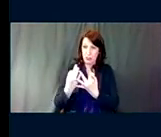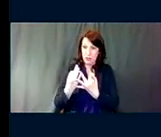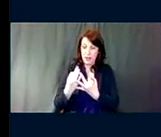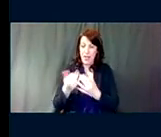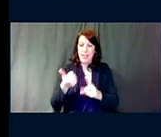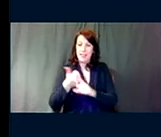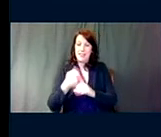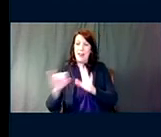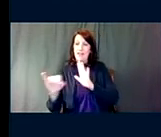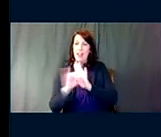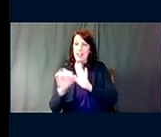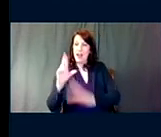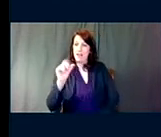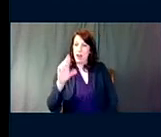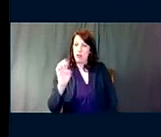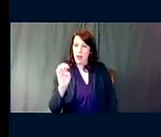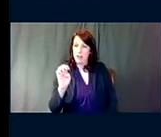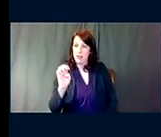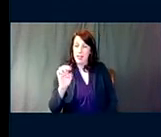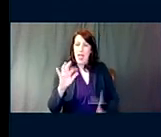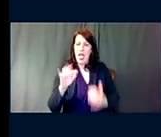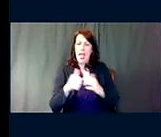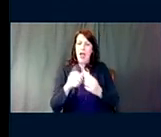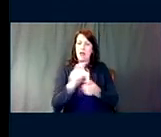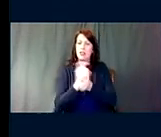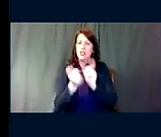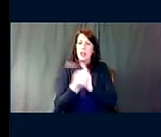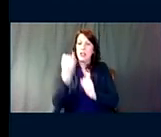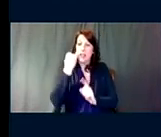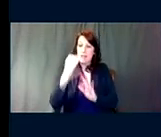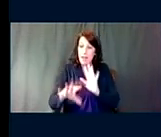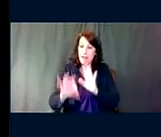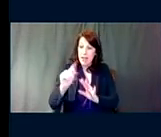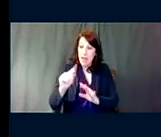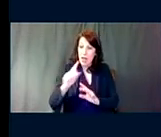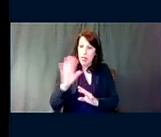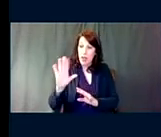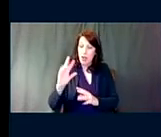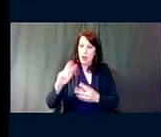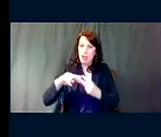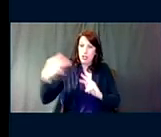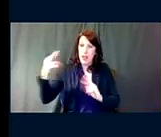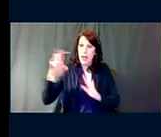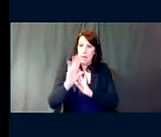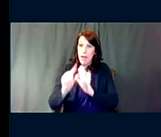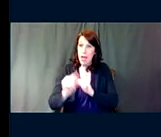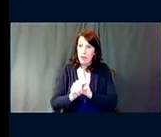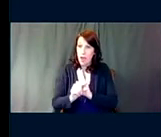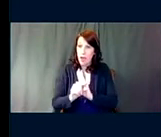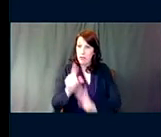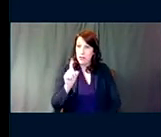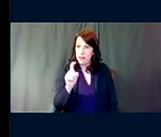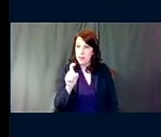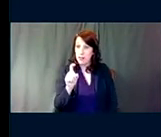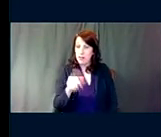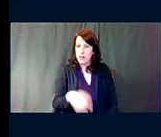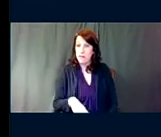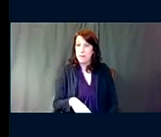AND HOW DOES THIS CHANGE HOW SOMEONE DEFINES THEMSELVES ONCE THEY FIND OUT THEIR GENETIC ANCESTRY BACKGROUND, DOES THIS DIFFER BY RACE?